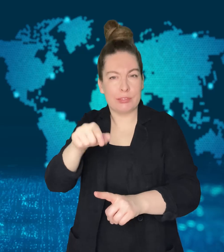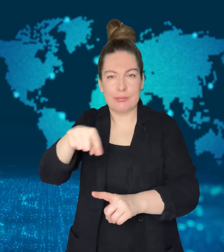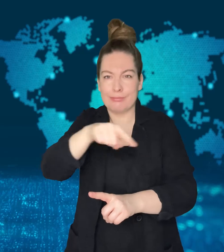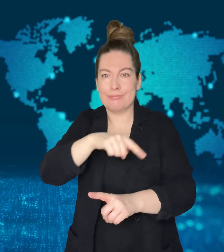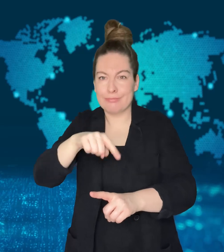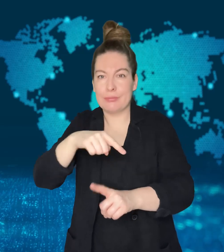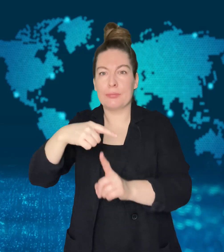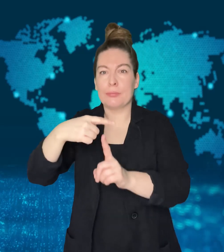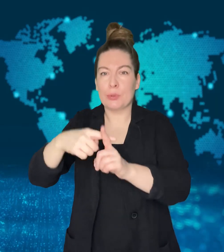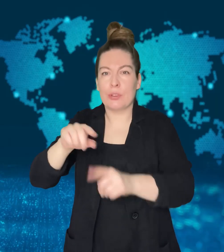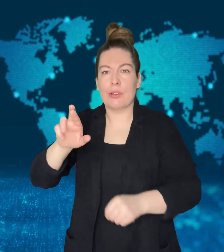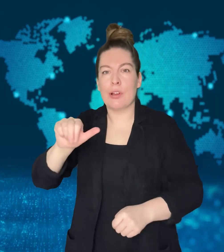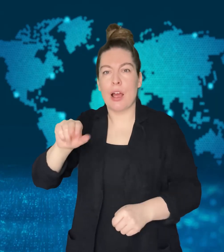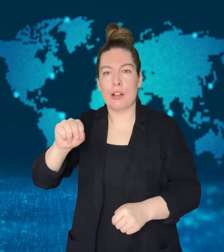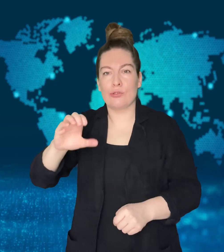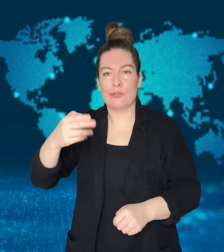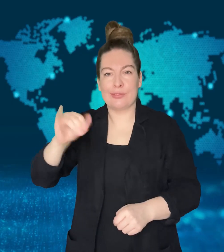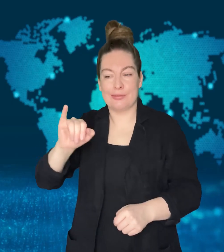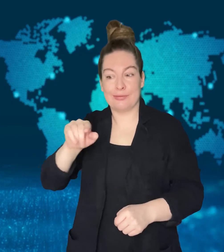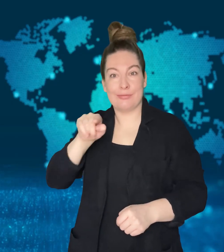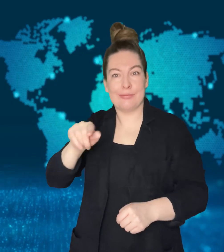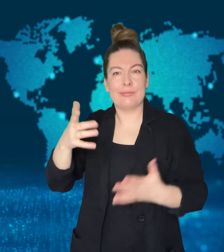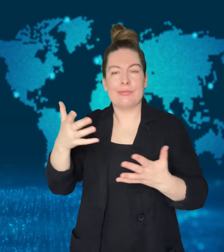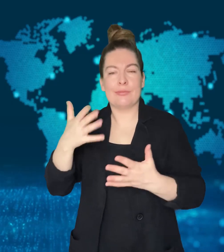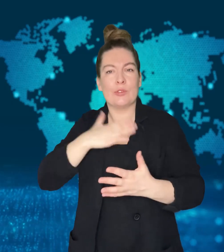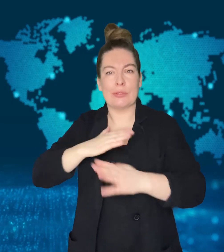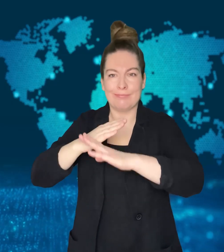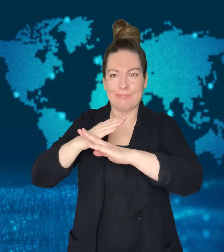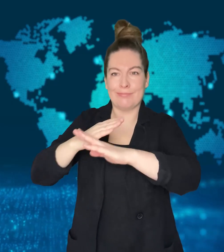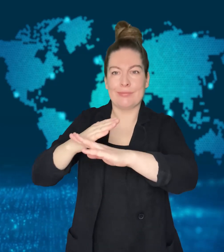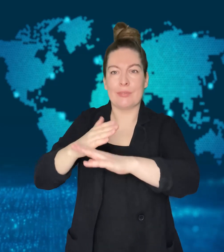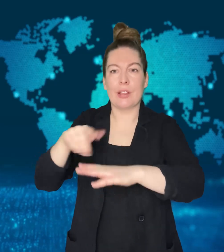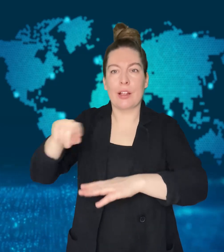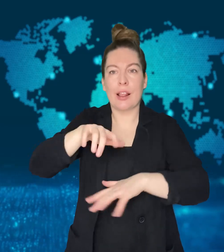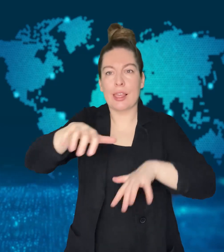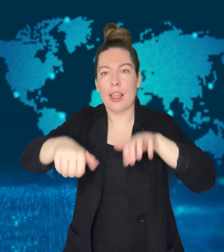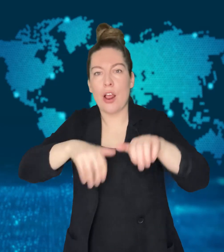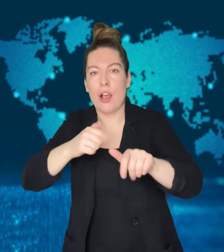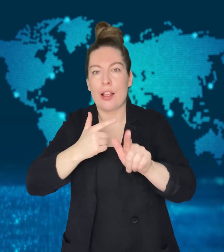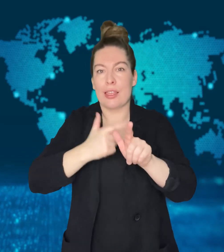and Ranchi Anti-Terrorism Squad took part in the operation.